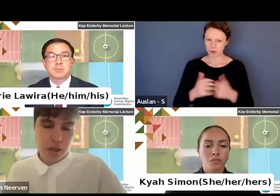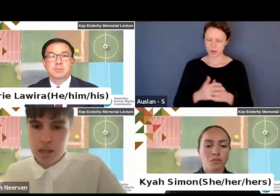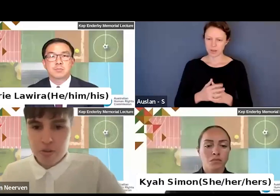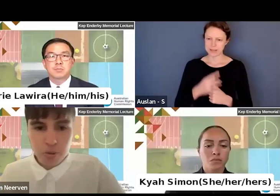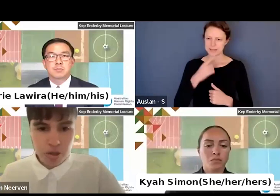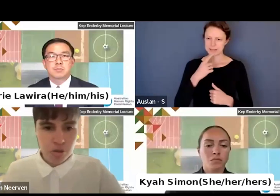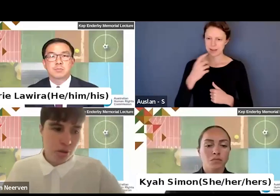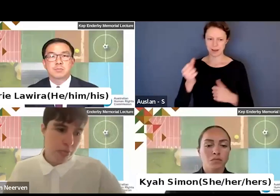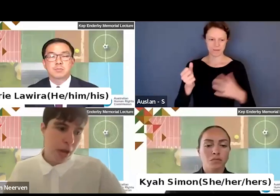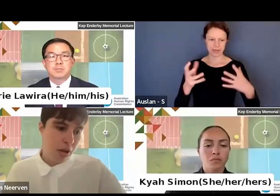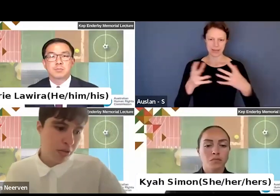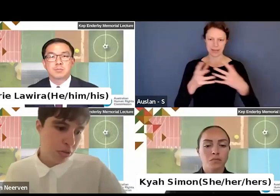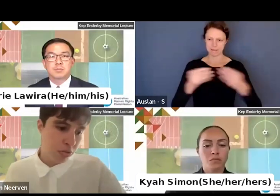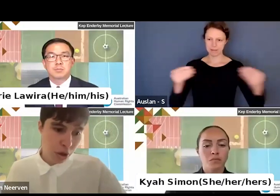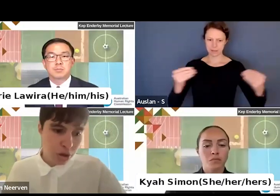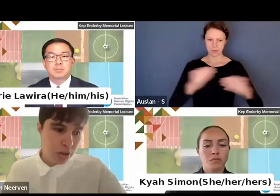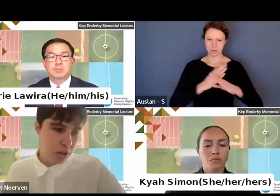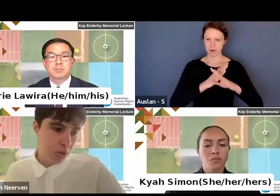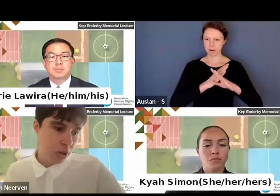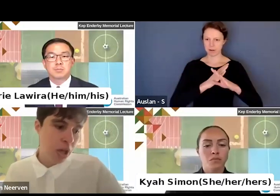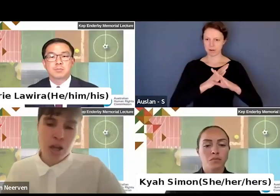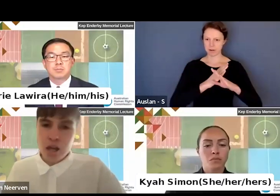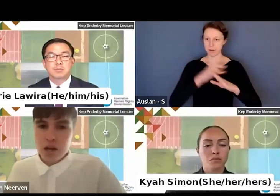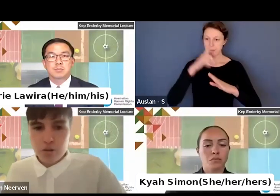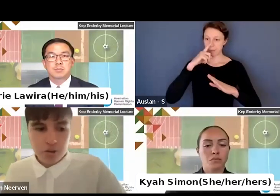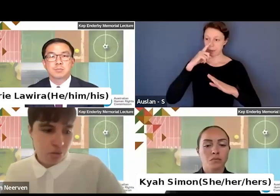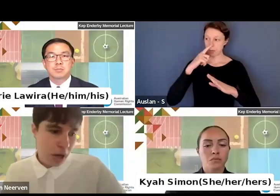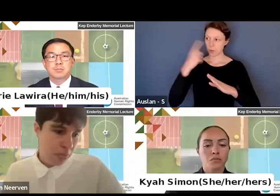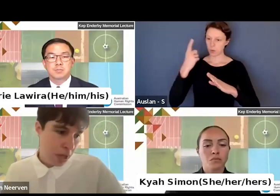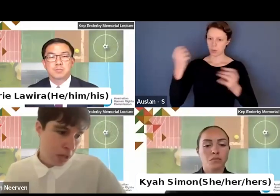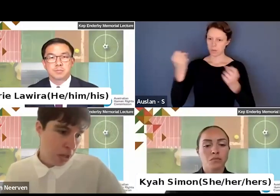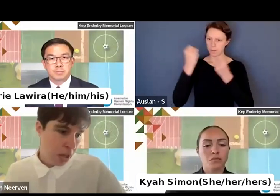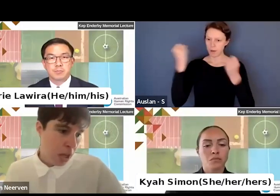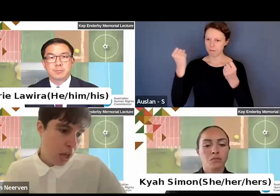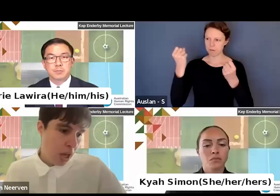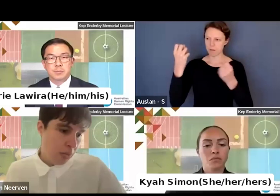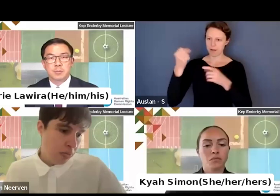in the influential and powerful roles in sport are often white men.